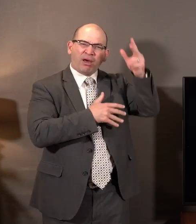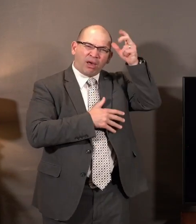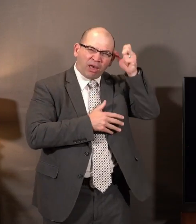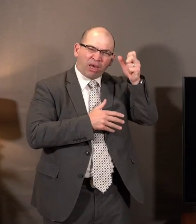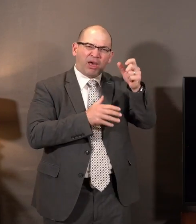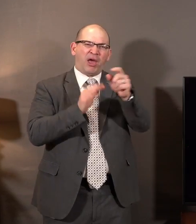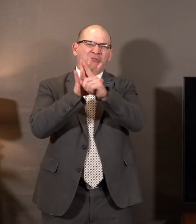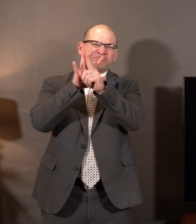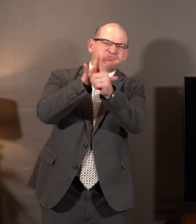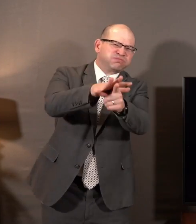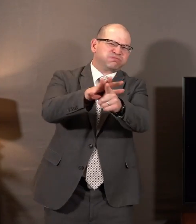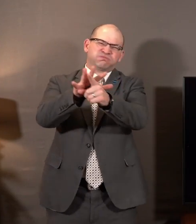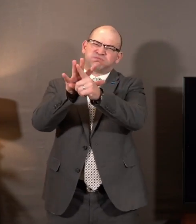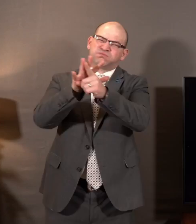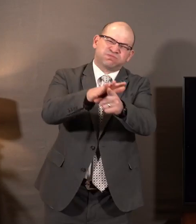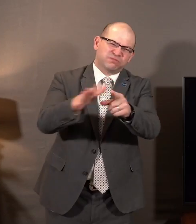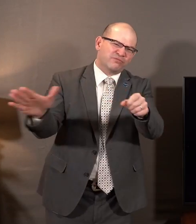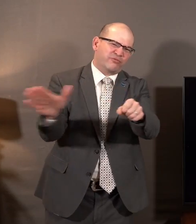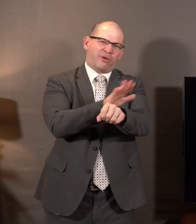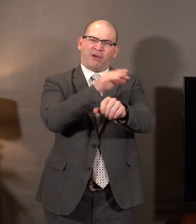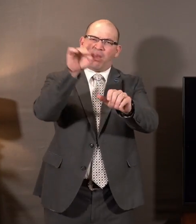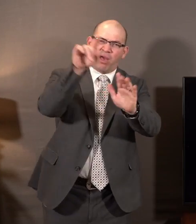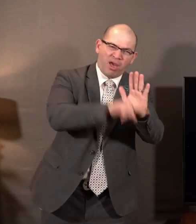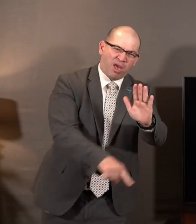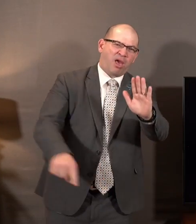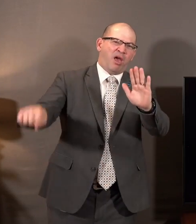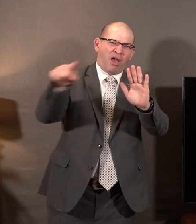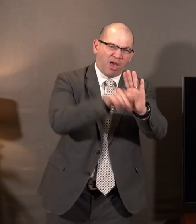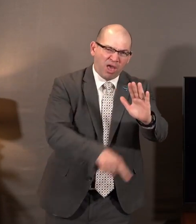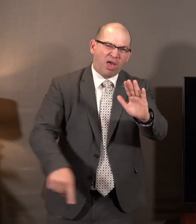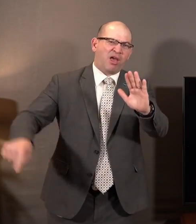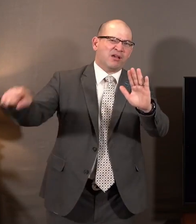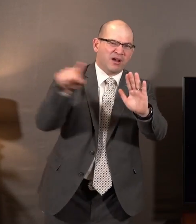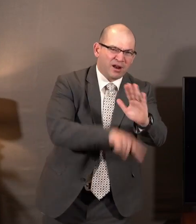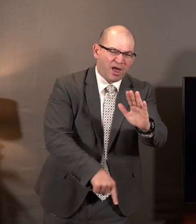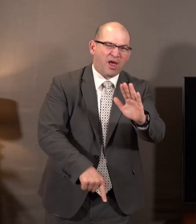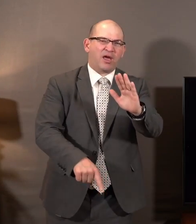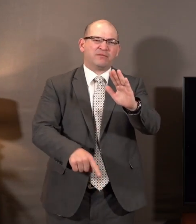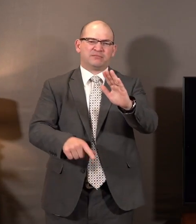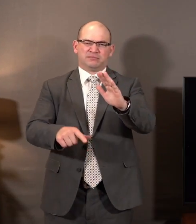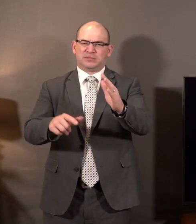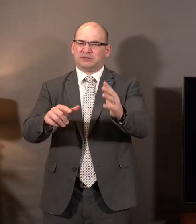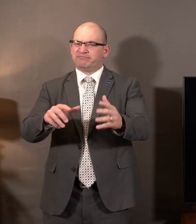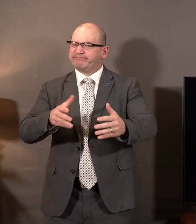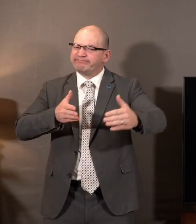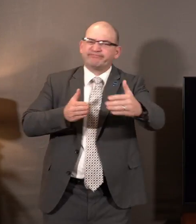us with negativity with undermining thoughts towards Authority and after a